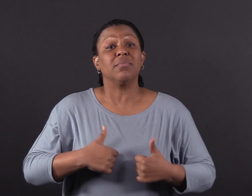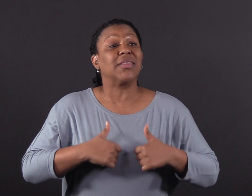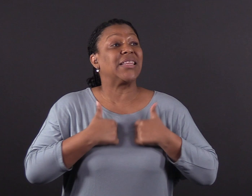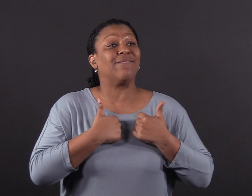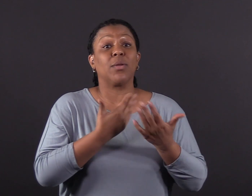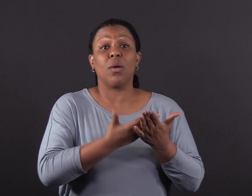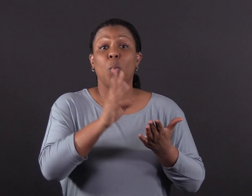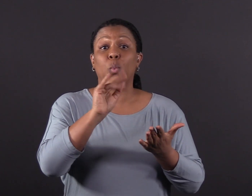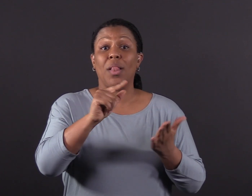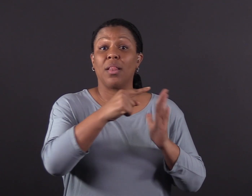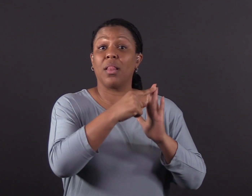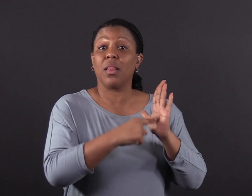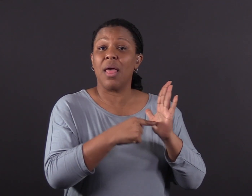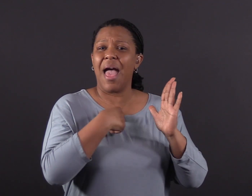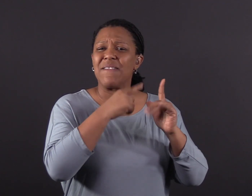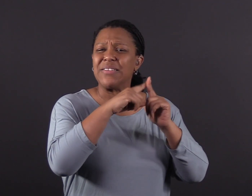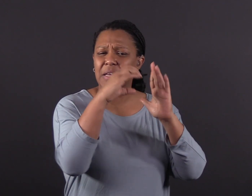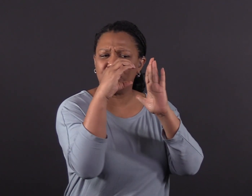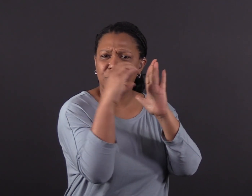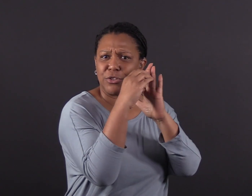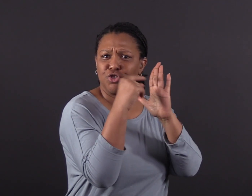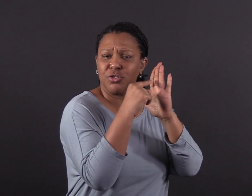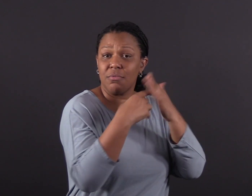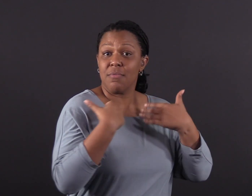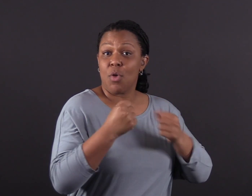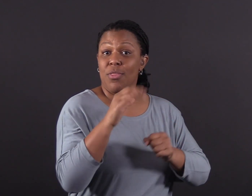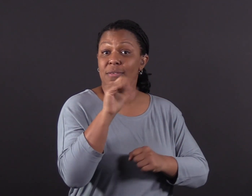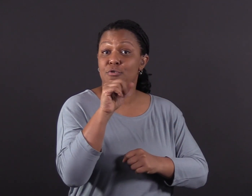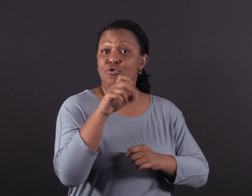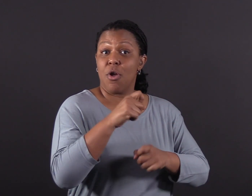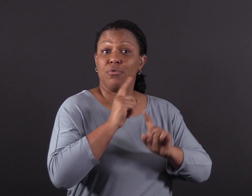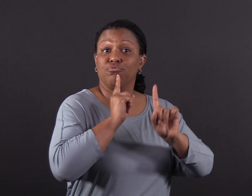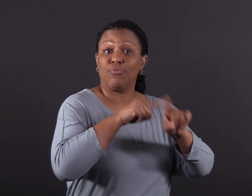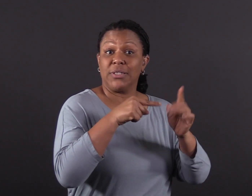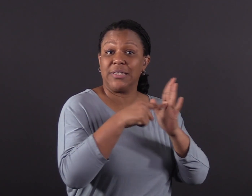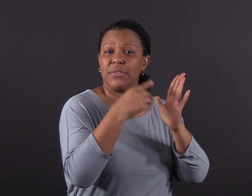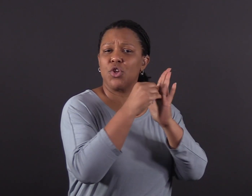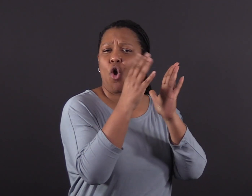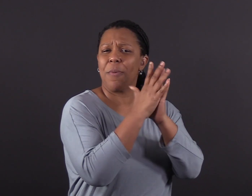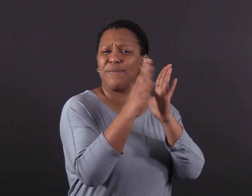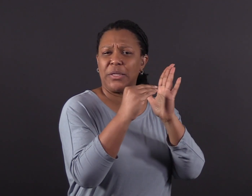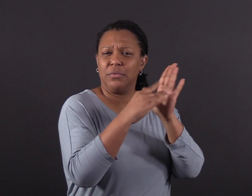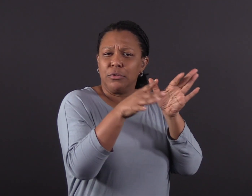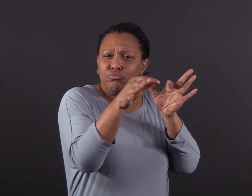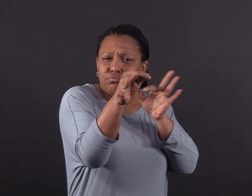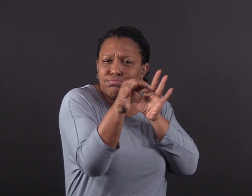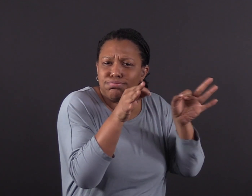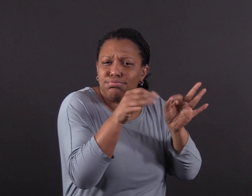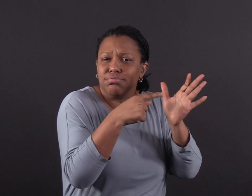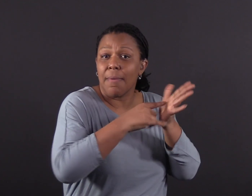The living will section of a healthcare directive document describes the medical